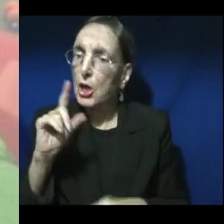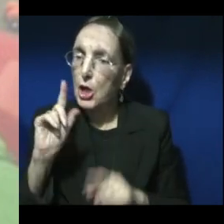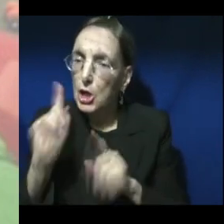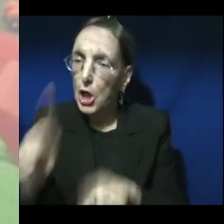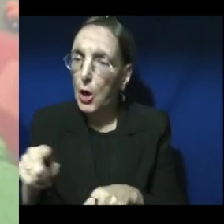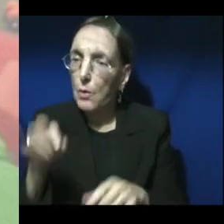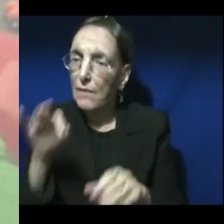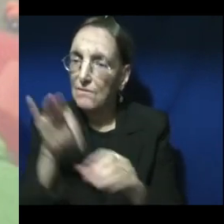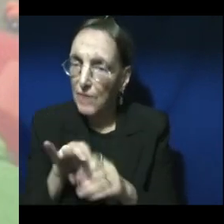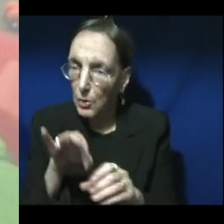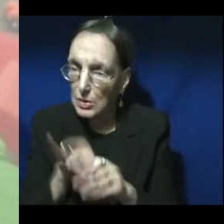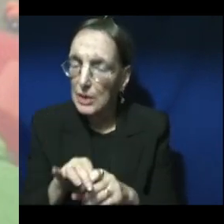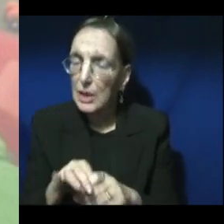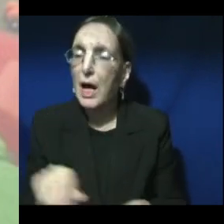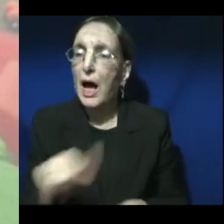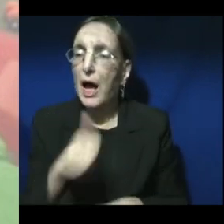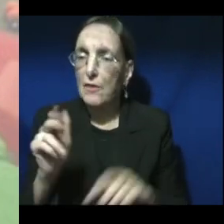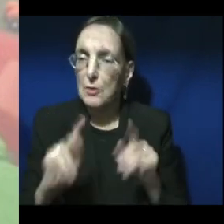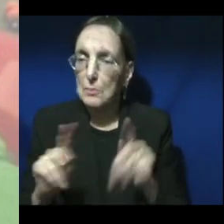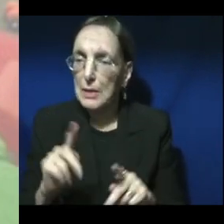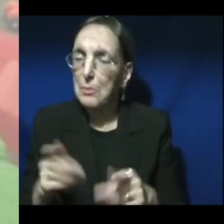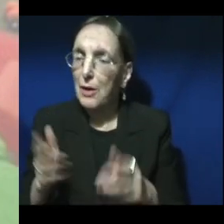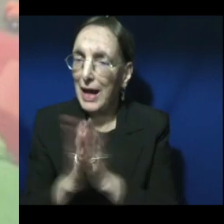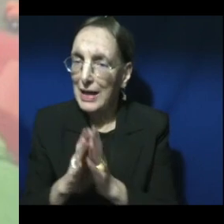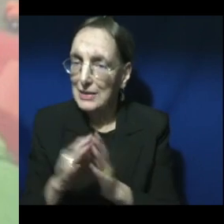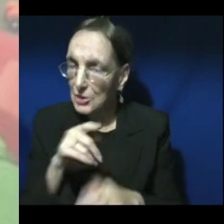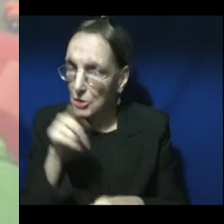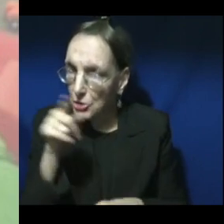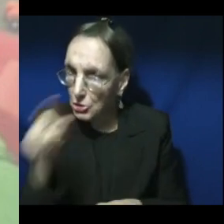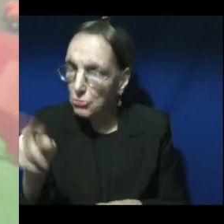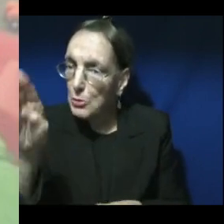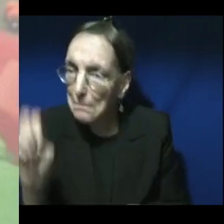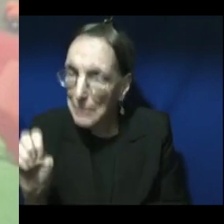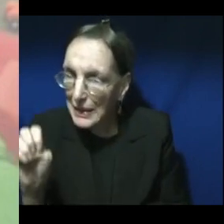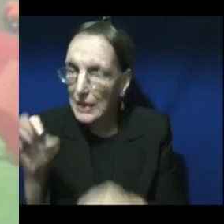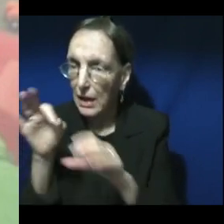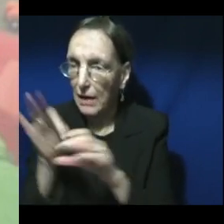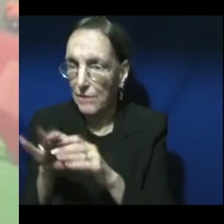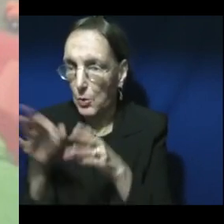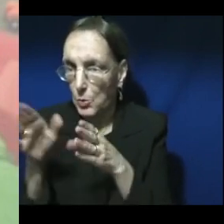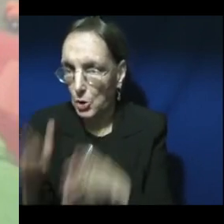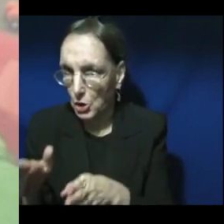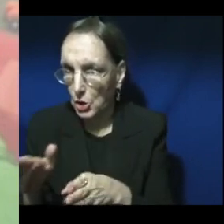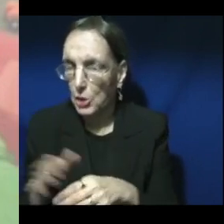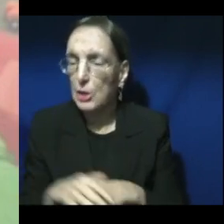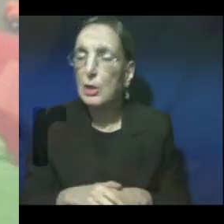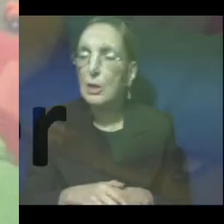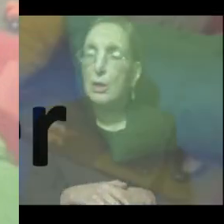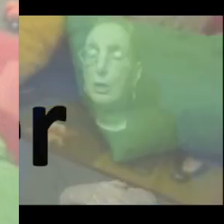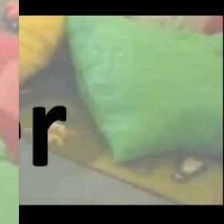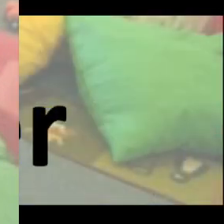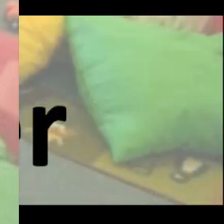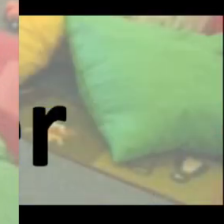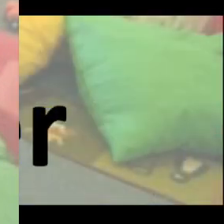Now, again, the difference between vote and voter is even smaller. Here it’s one letter rather than two, and here we’re talking about adults rather than kids. Yet that one letter led to about a